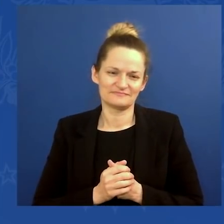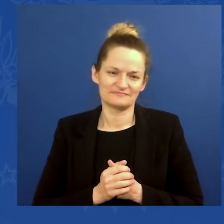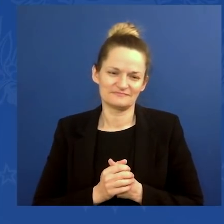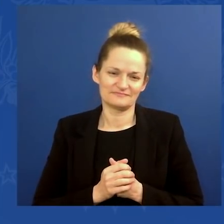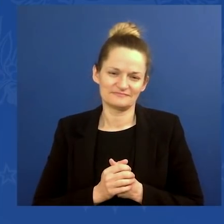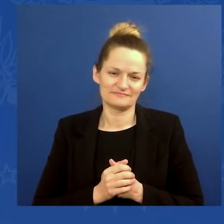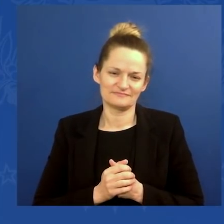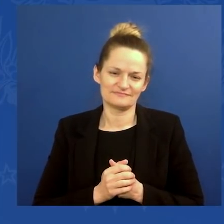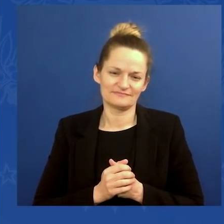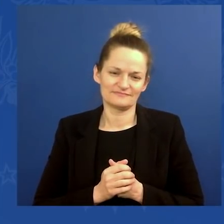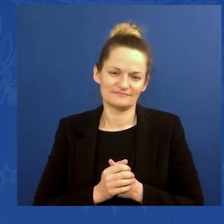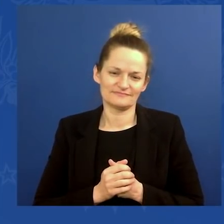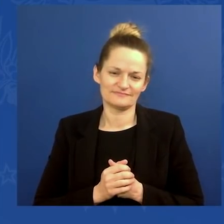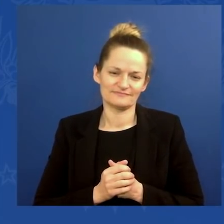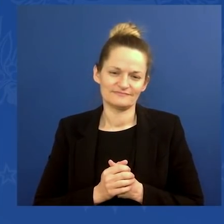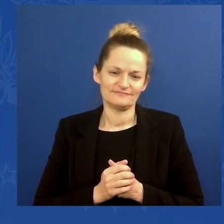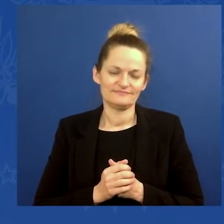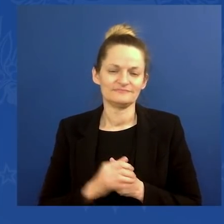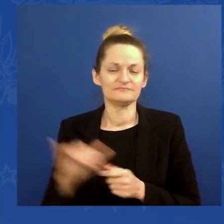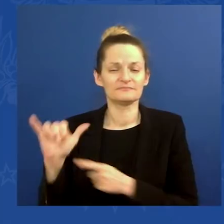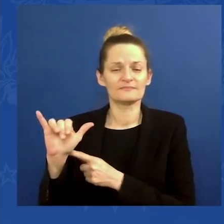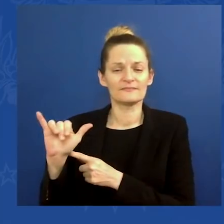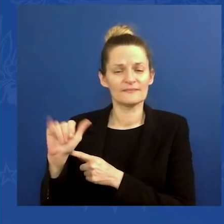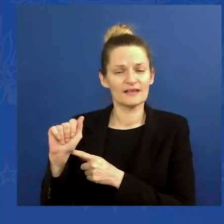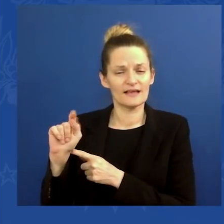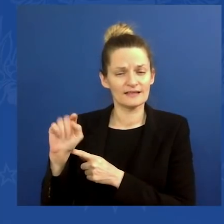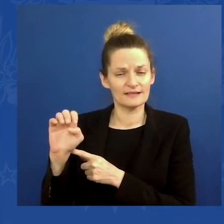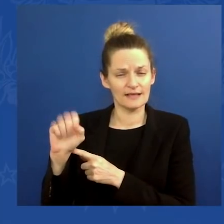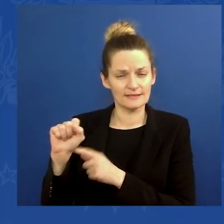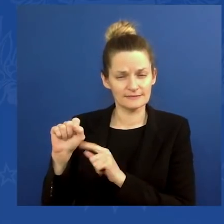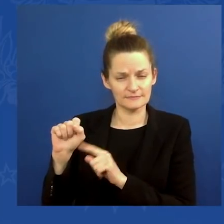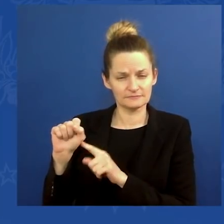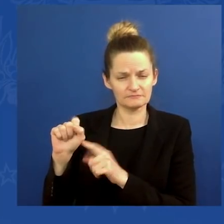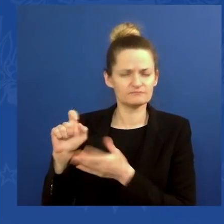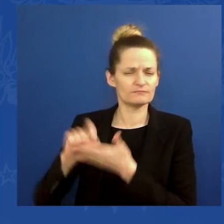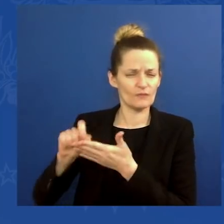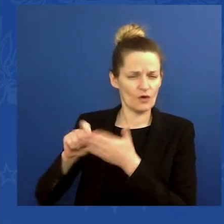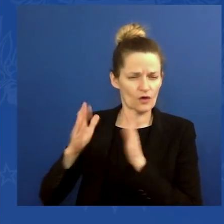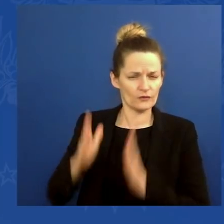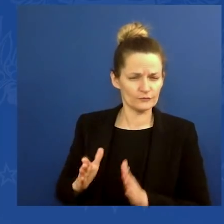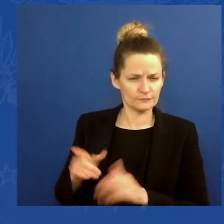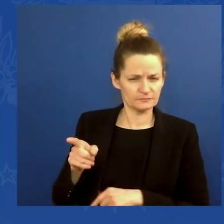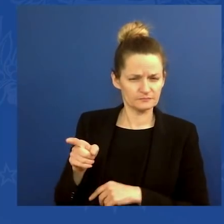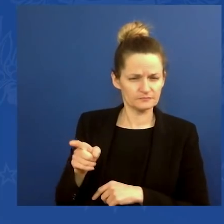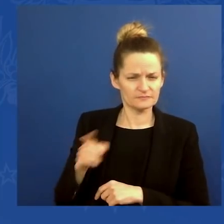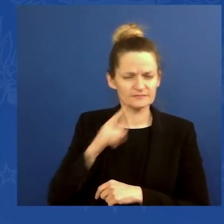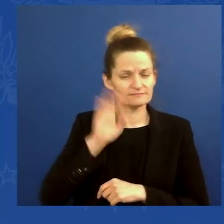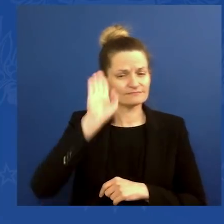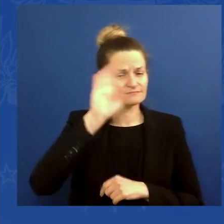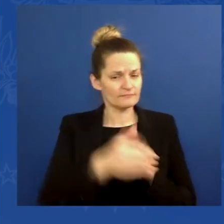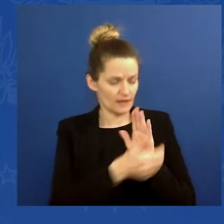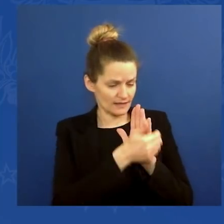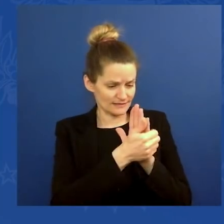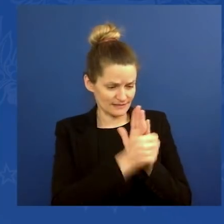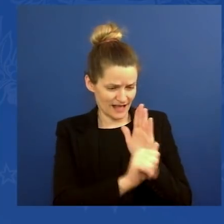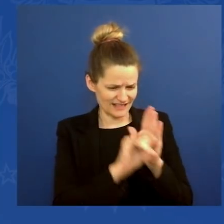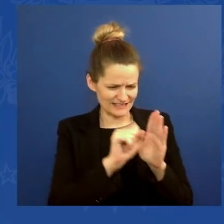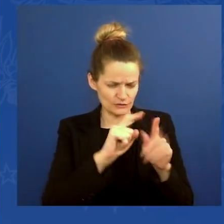You know, Yeats wrote, and I quote, "Talent perceives differences; genius, unity."